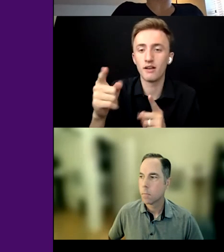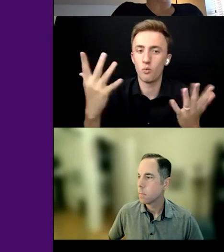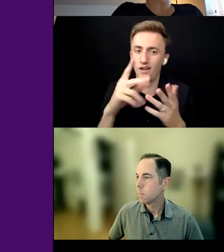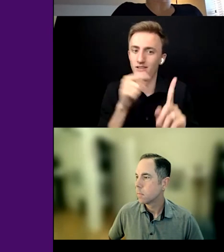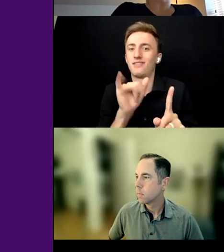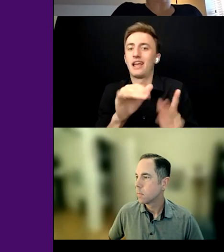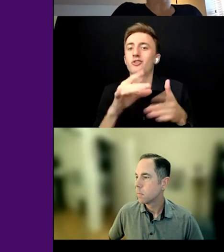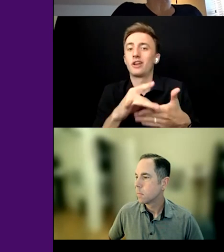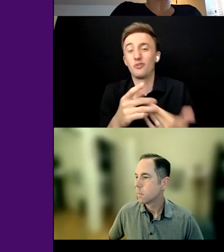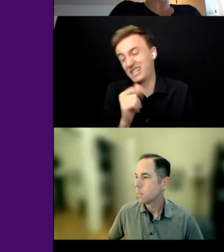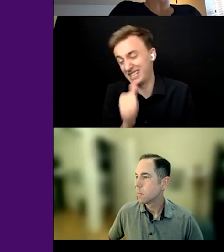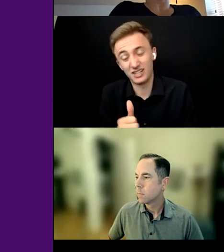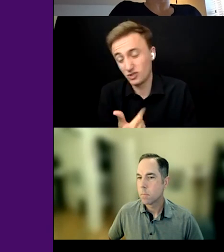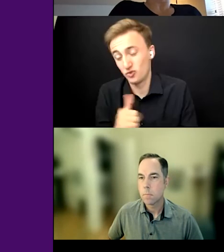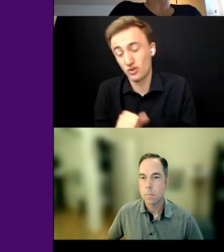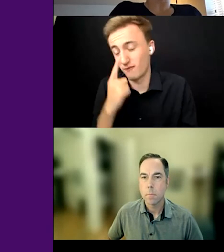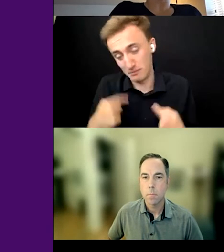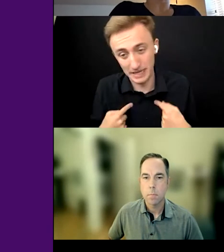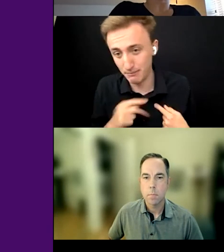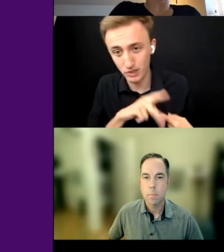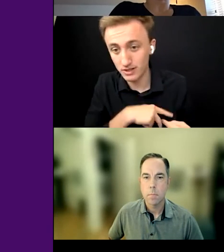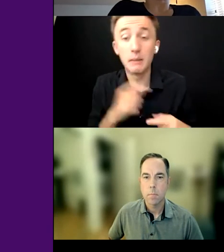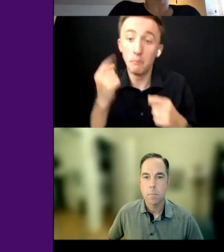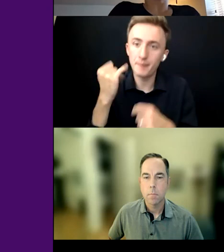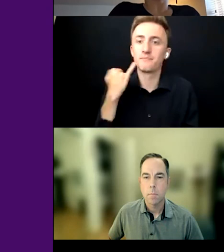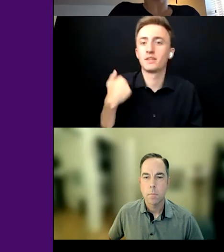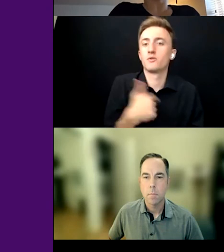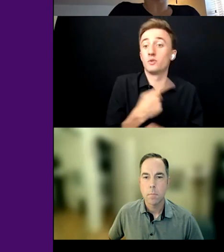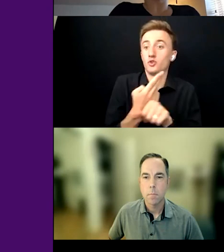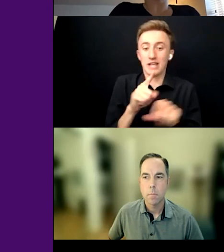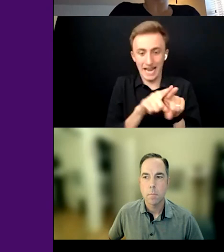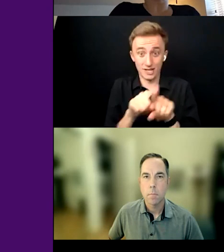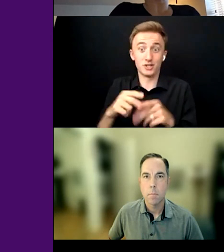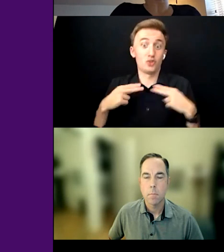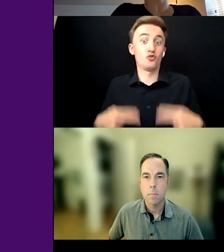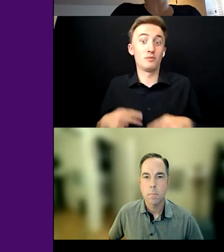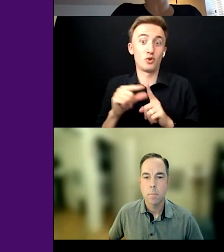work for me personally. But if we actually used as a human word a different tone or